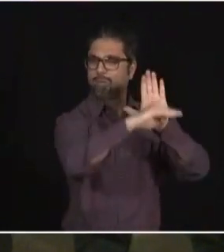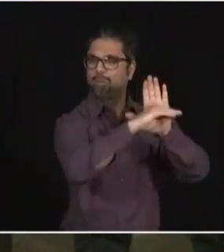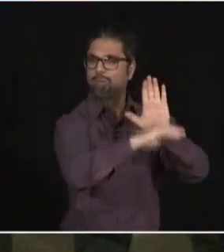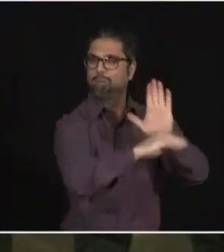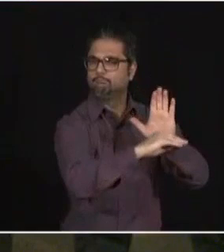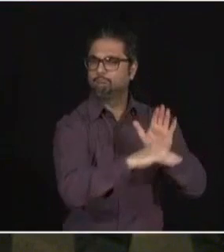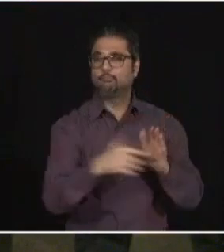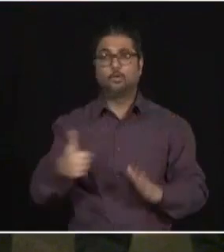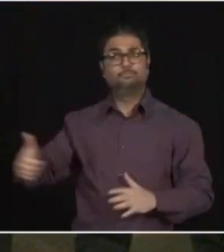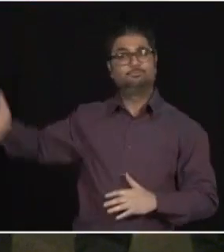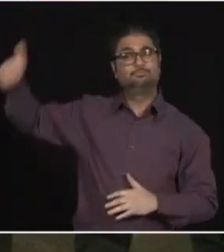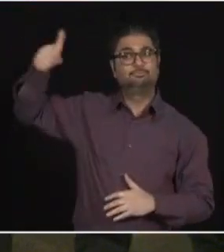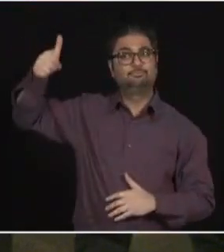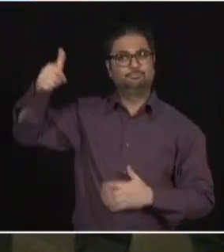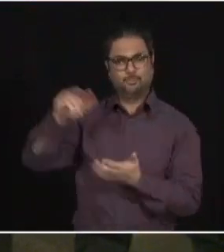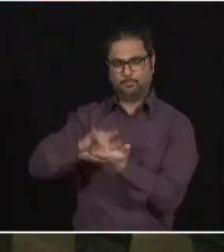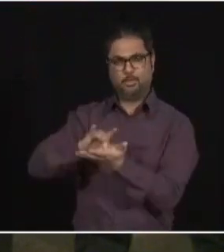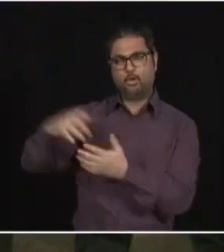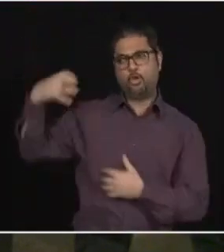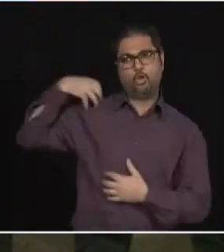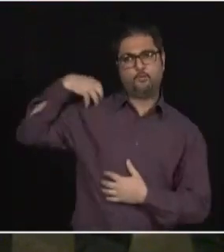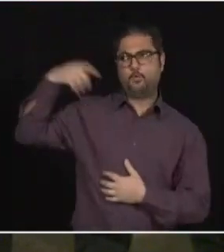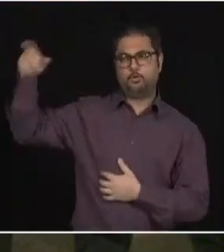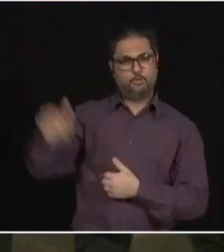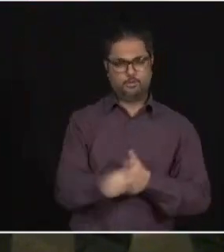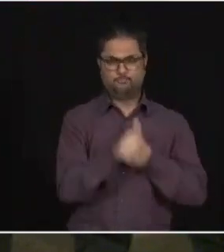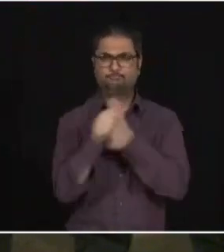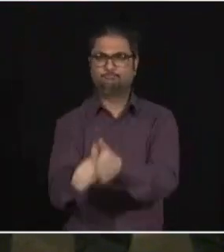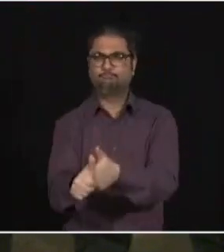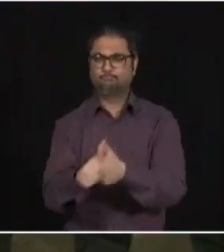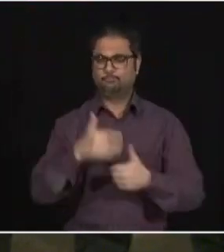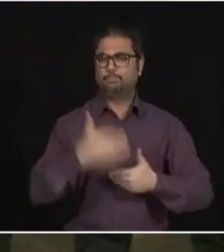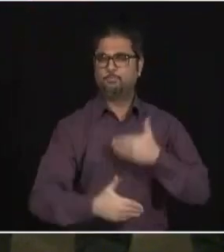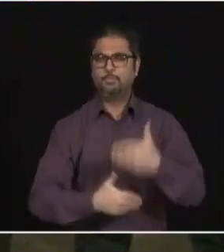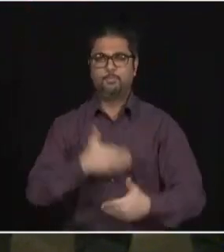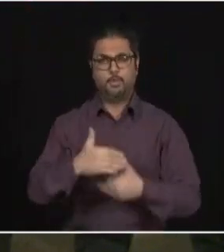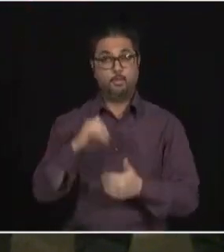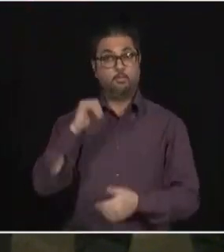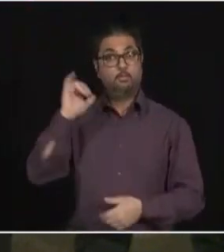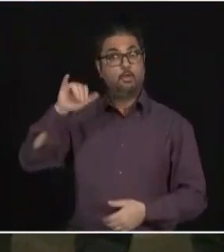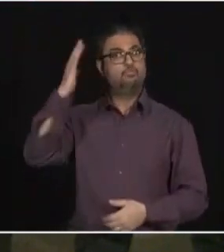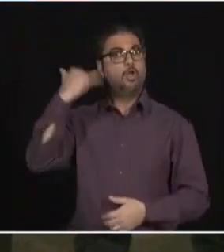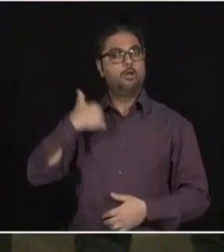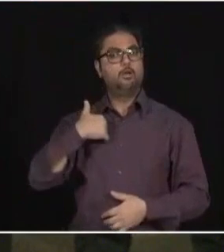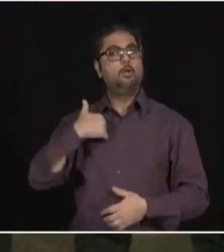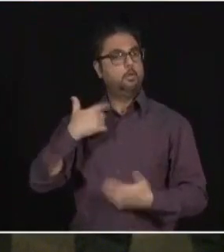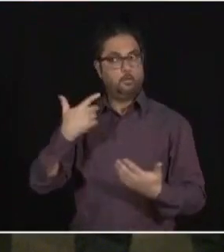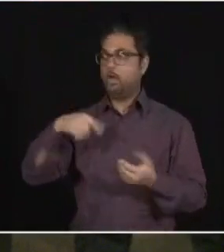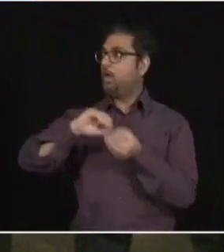from the Chief Medical Officer, and that's the reason we see the trend going down. We just want it